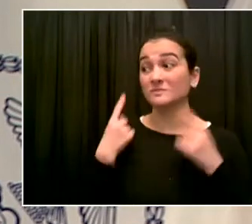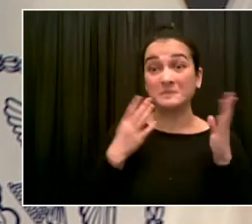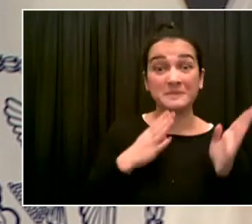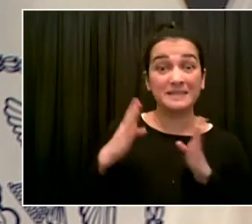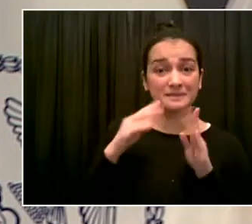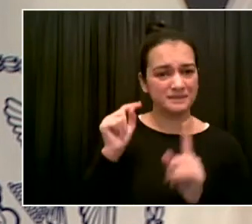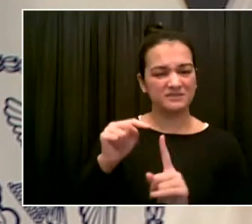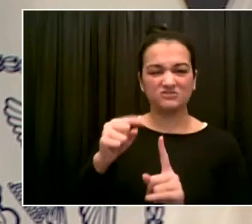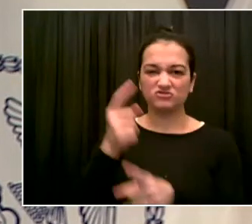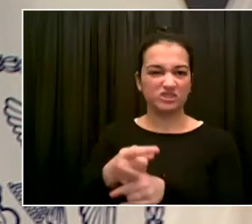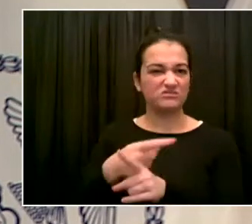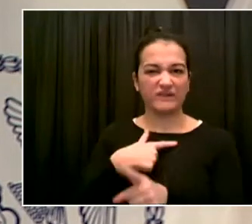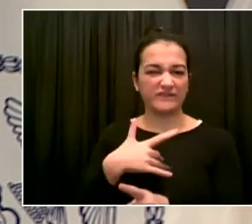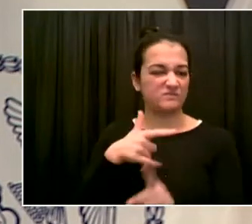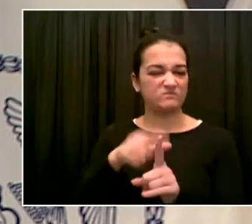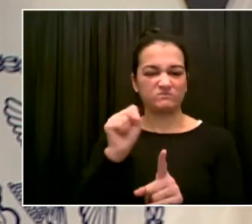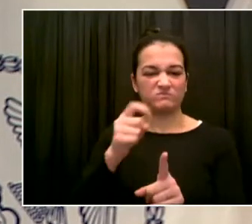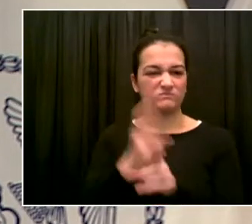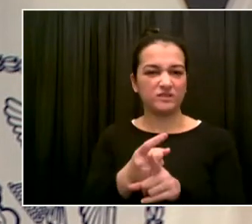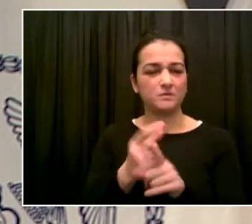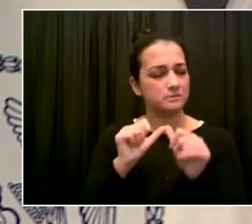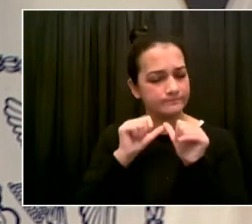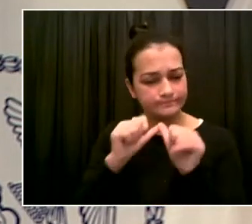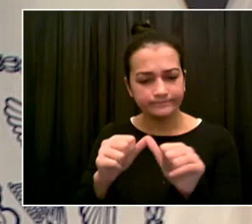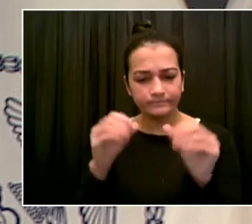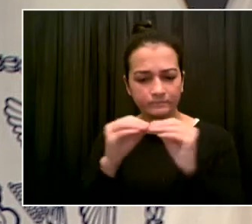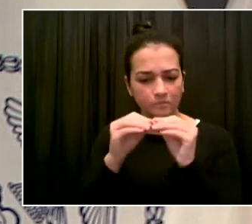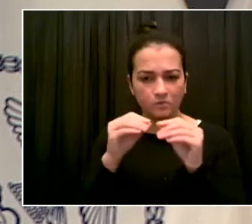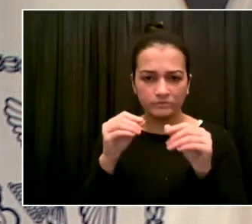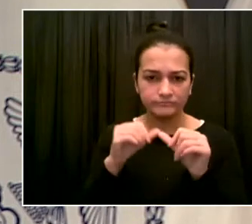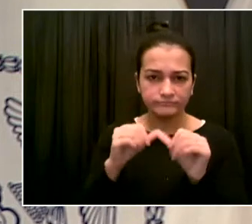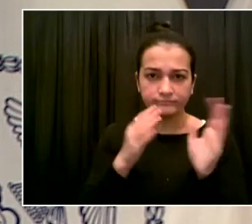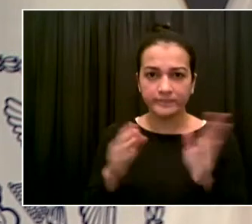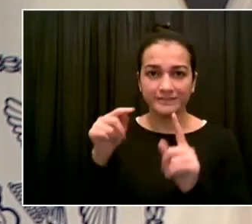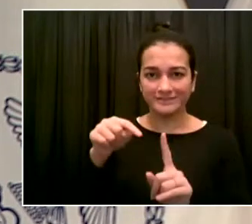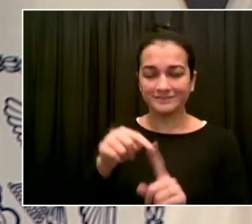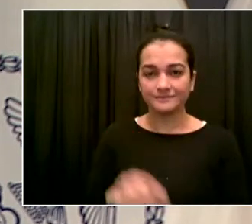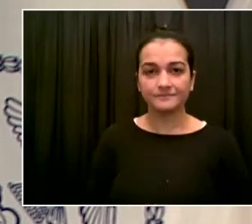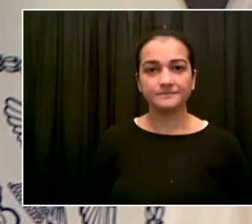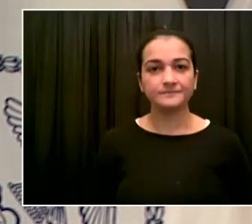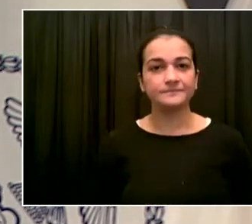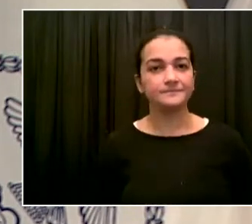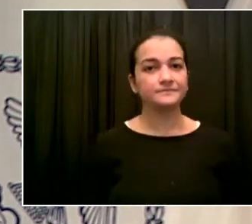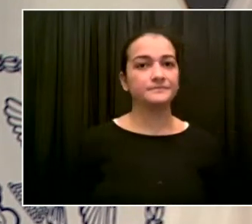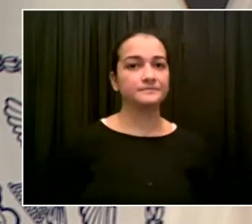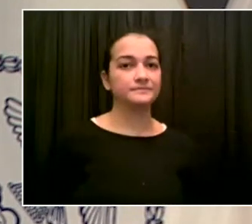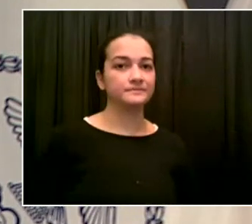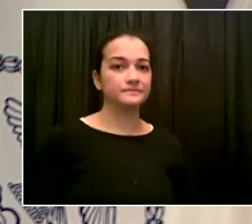AND PROTECT FAMILIES. WE HAVE THE RIGHT GAME PLAN AND IT IS ABOUT INTENSIVELY IMPLEMENTING IT IN THE COMING